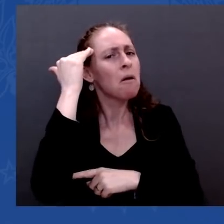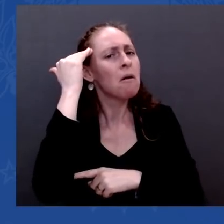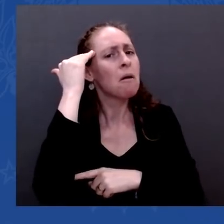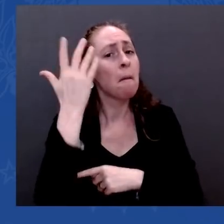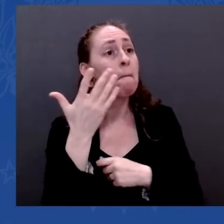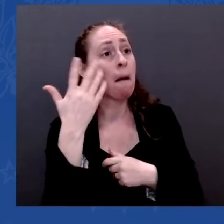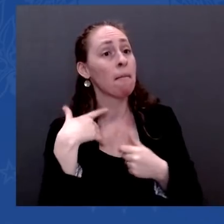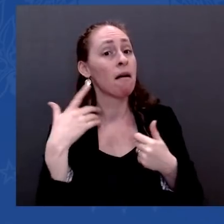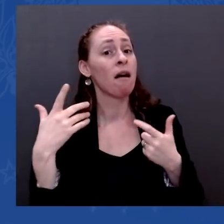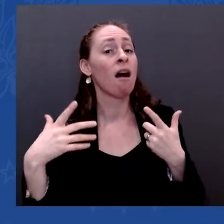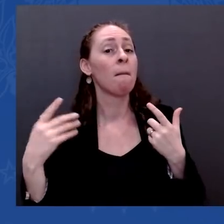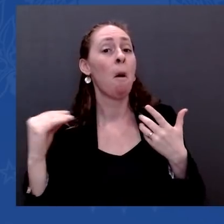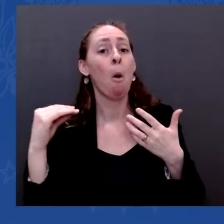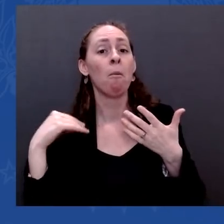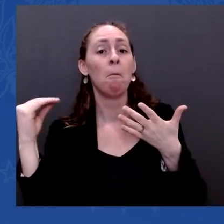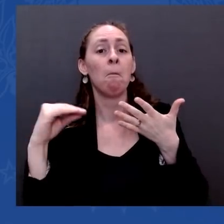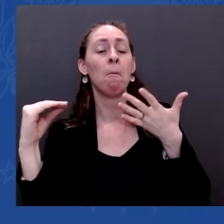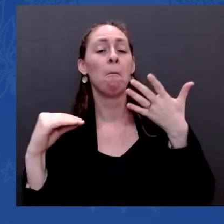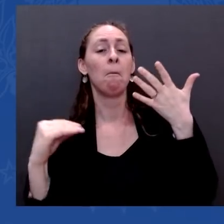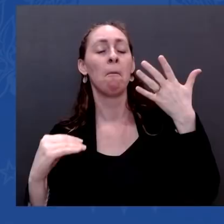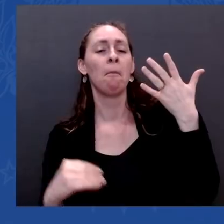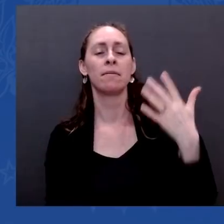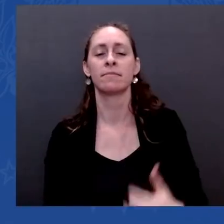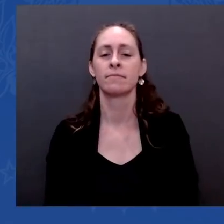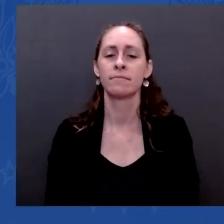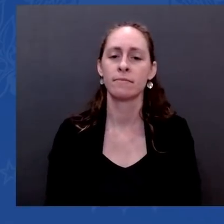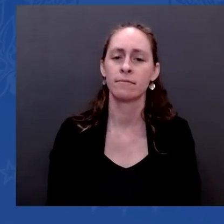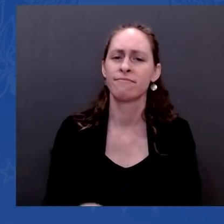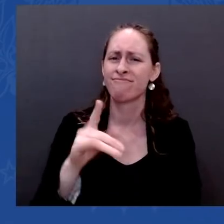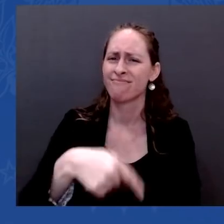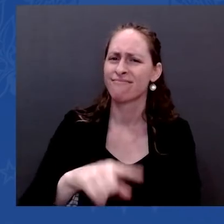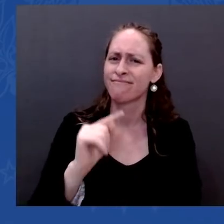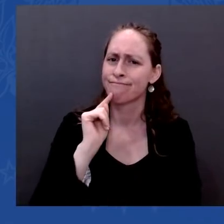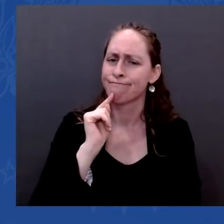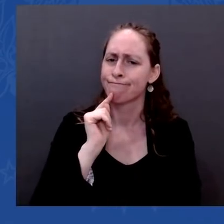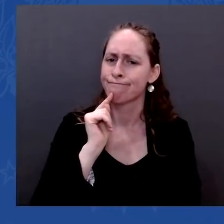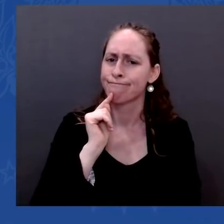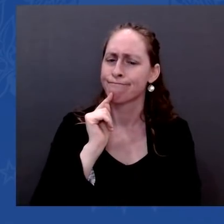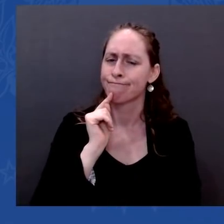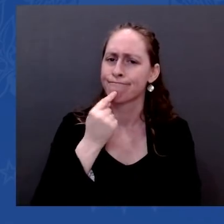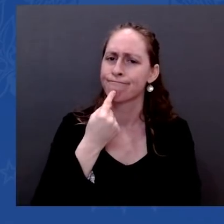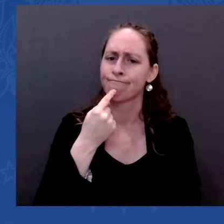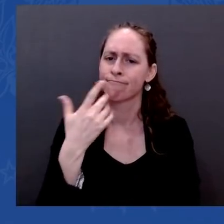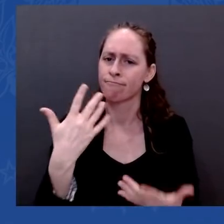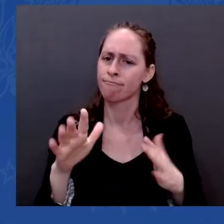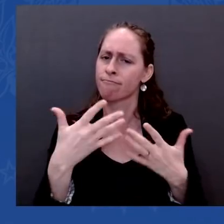We will take these measures together with our Allies, with our partners, with the U.S.,